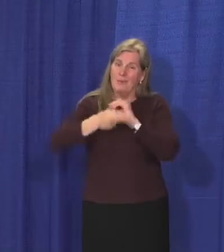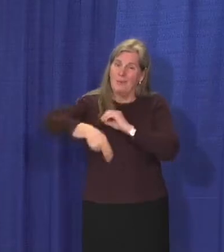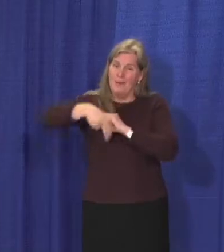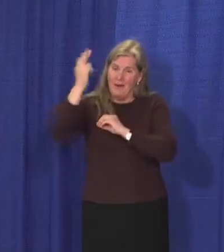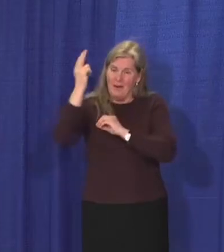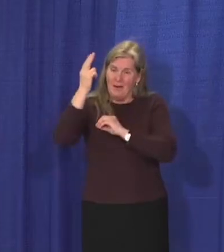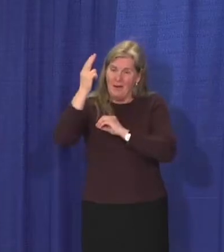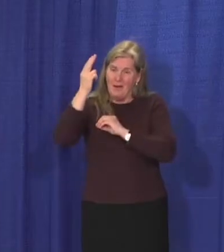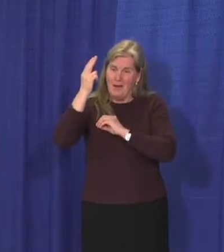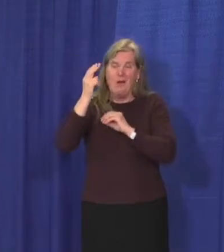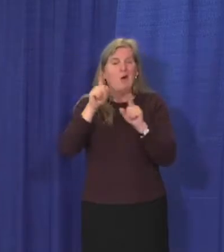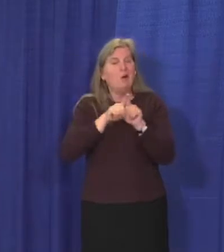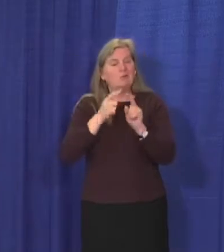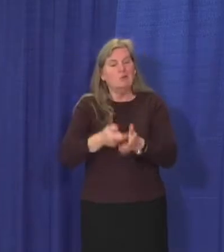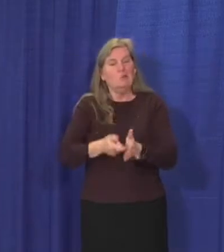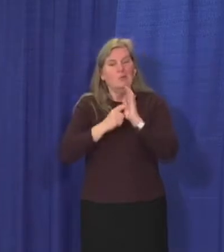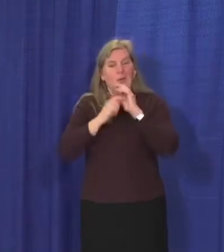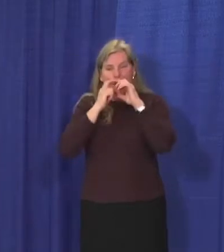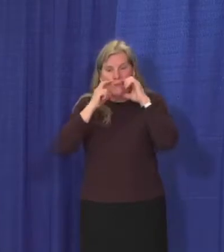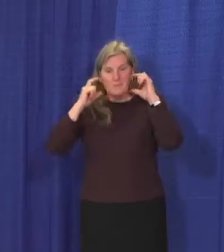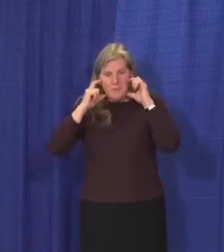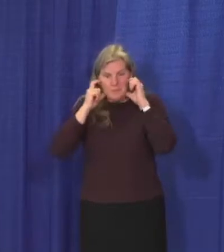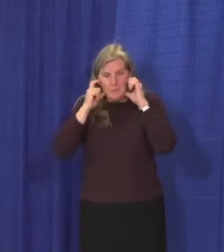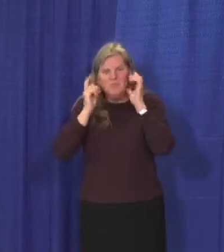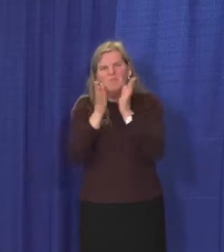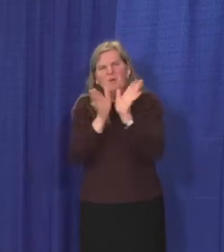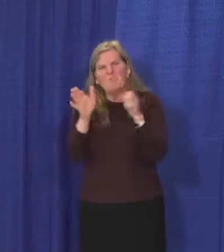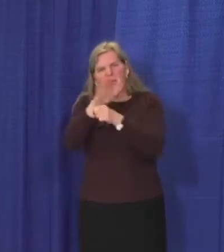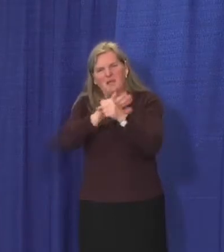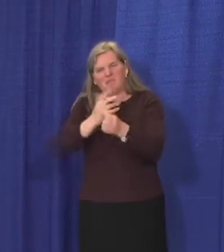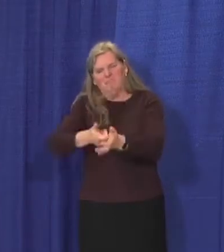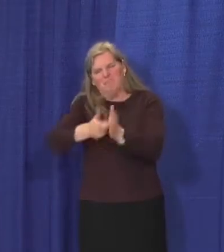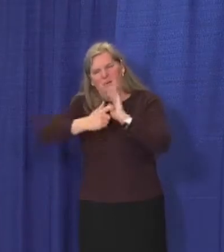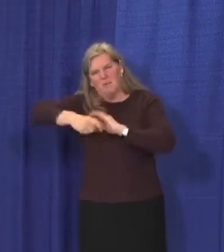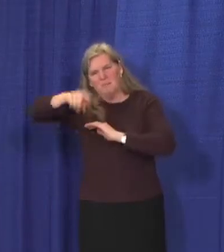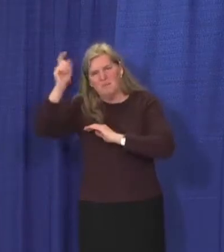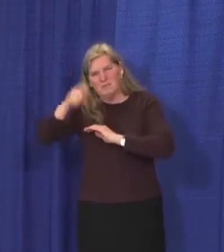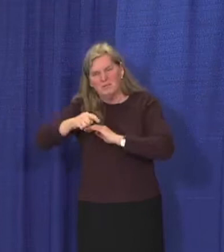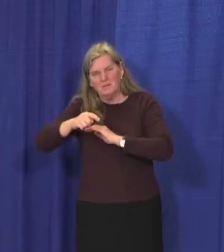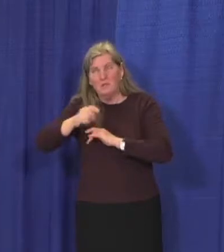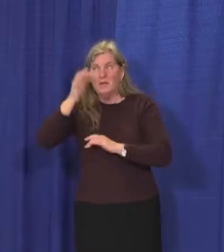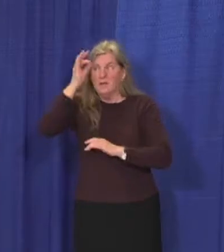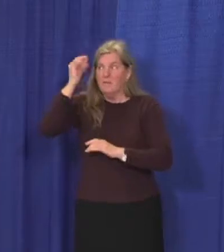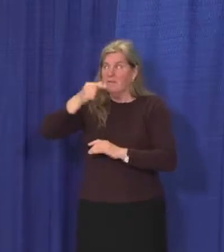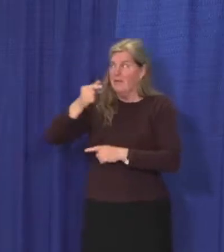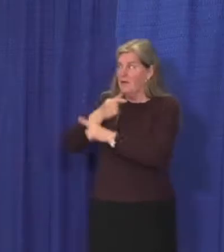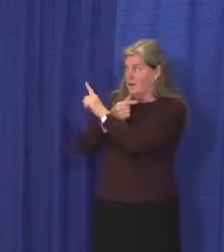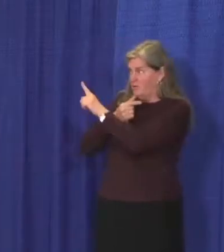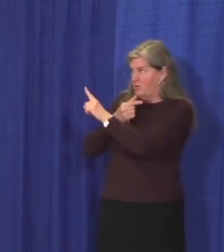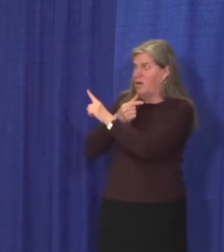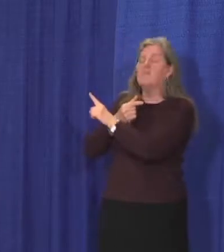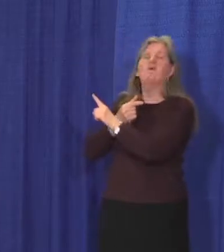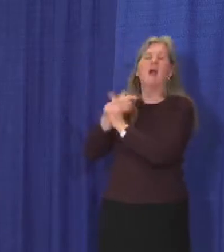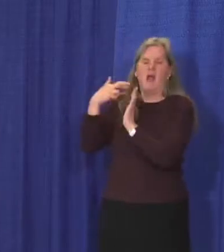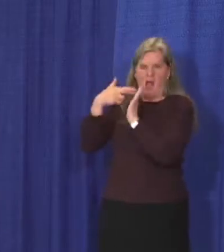the country and it is mandatory to wear masks and public spaces, the federal government has